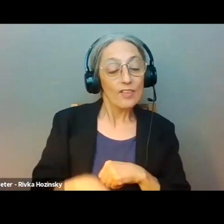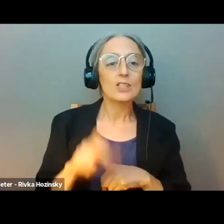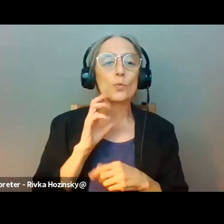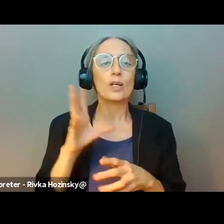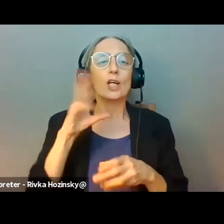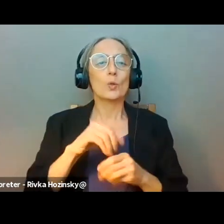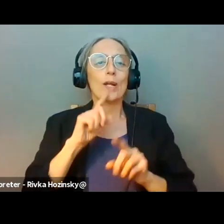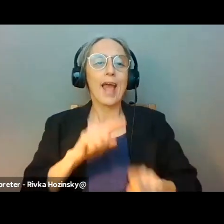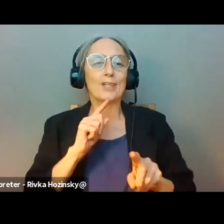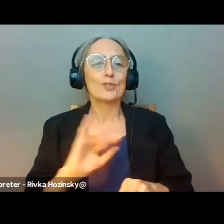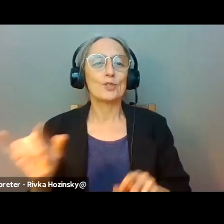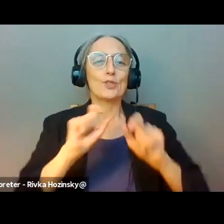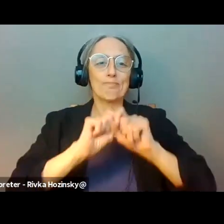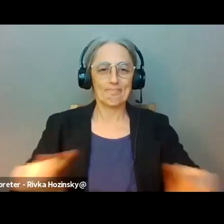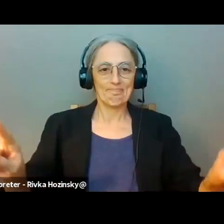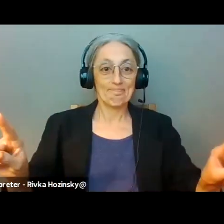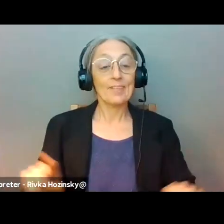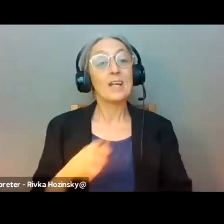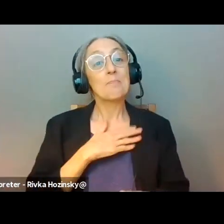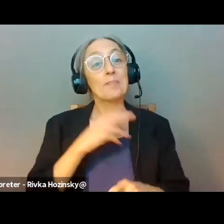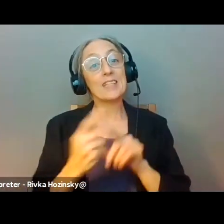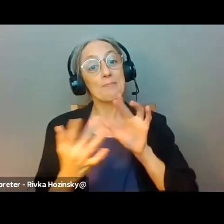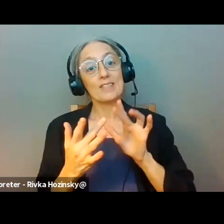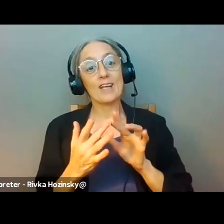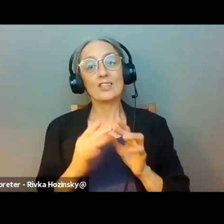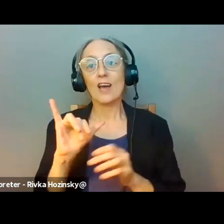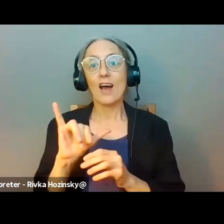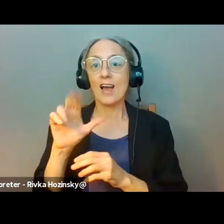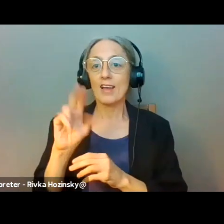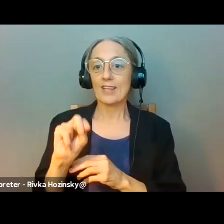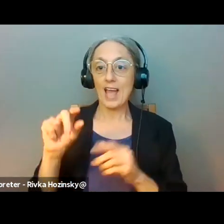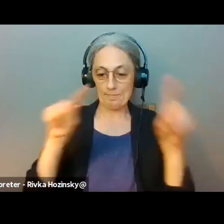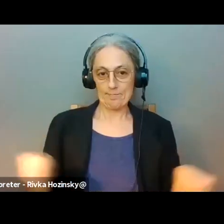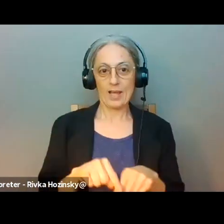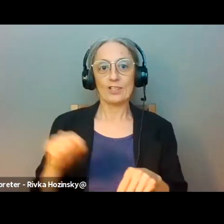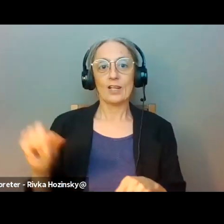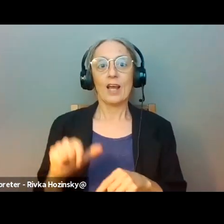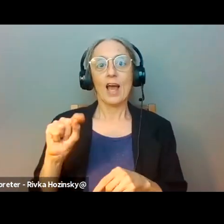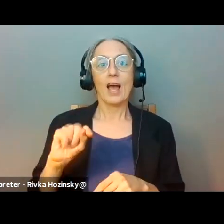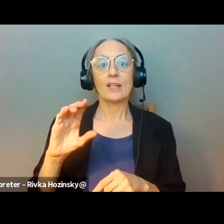And also, don't forget to stay in touch with us on our ICAN page at ChicagoCulturalAccess.org.